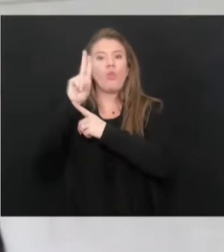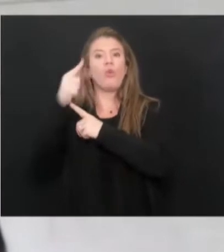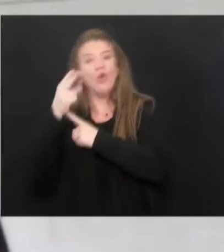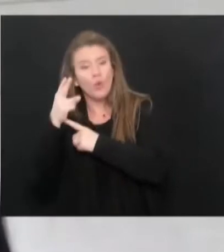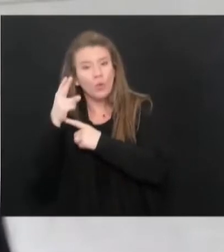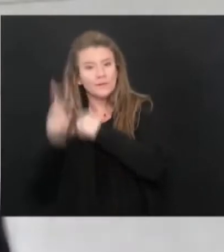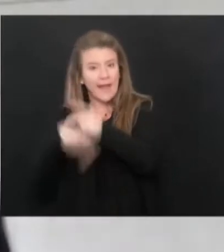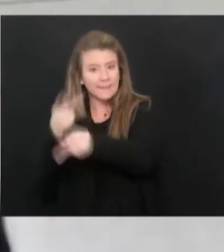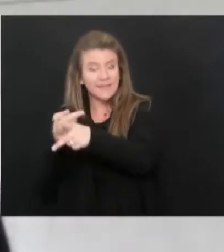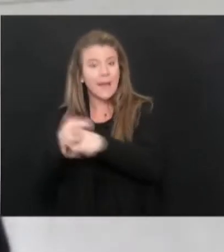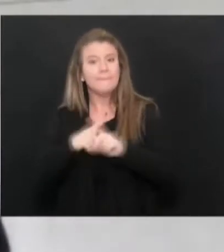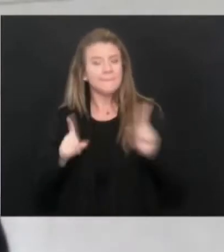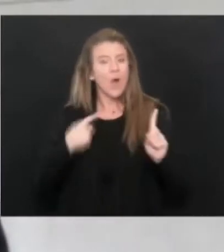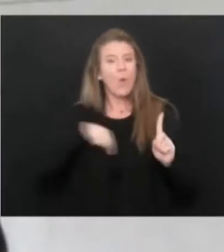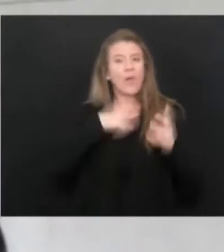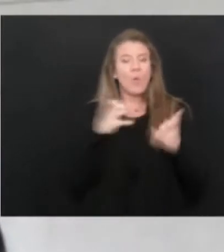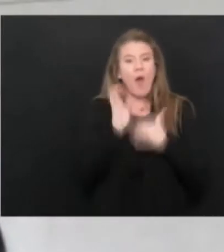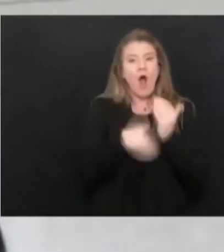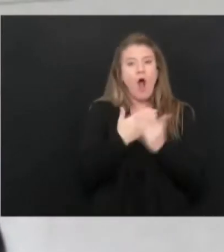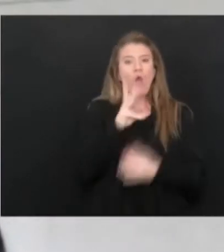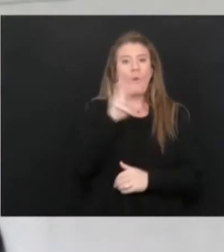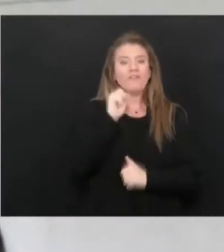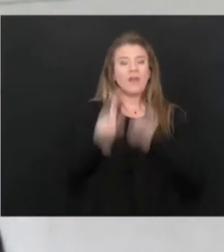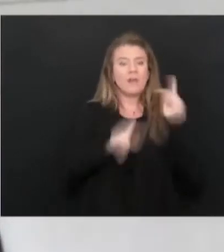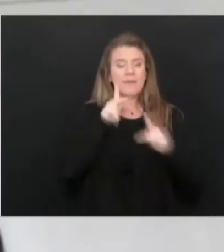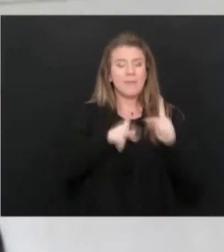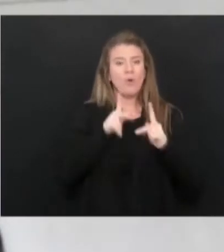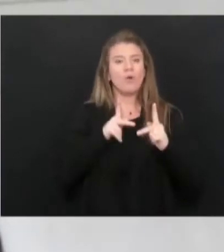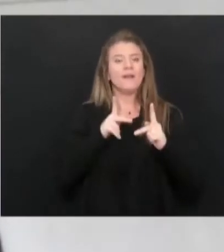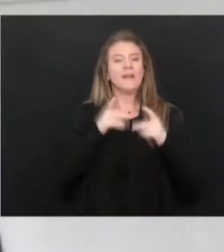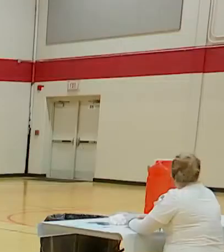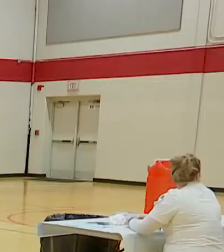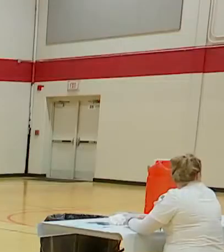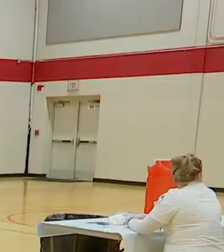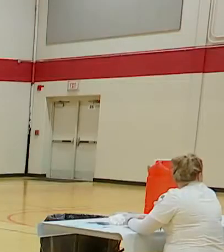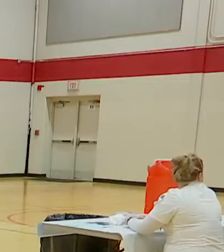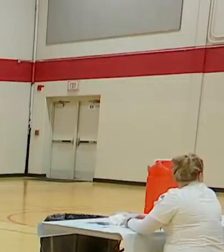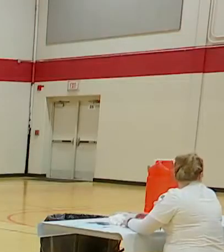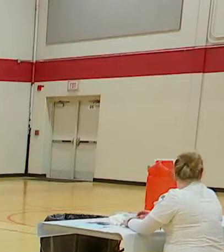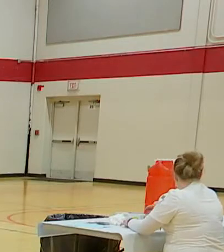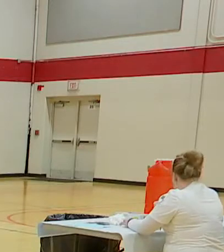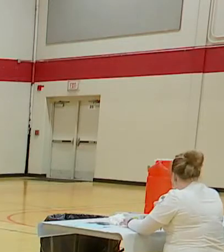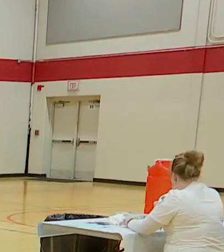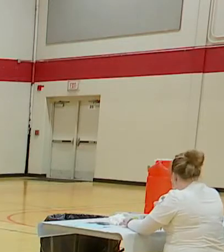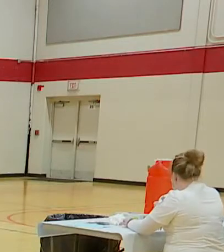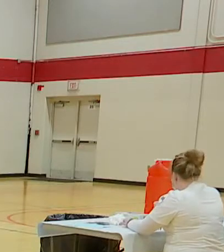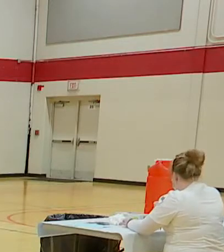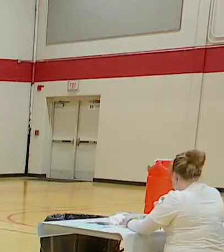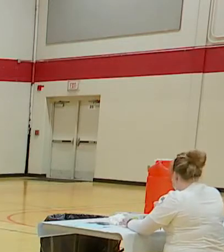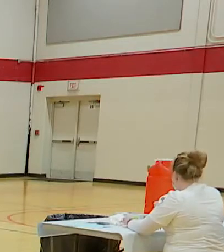IS WHY YOUNGER PEOPLE ARE MUCH MORE VULNERABLE. DR. CLAY MARSH, WEST VIRGINIA COVID-19 CZAR "WE KNOW THAT OUR MOST STRONGEST GROUP, AGE GROUP OF SPREAD, IS THE 10 TO 19 YEAR OLD YOUNG WEST VIRGINIANS."